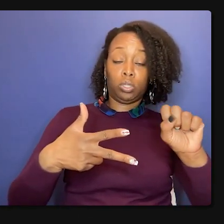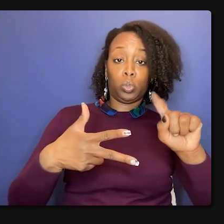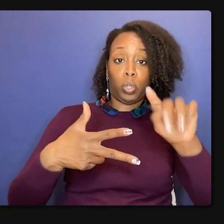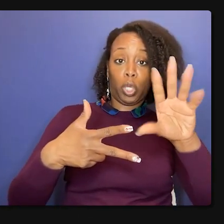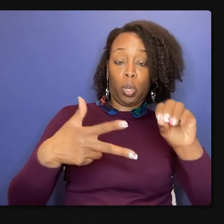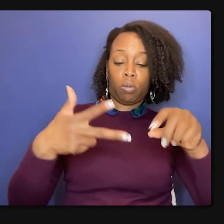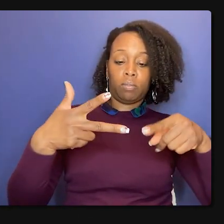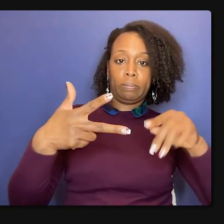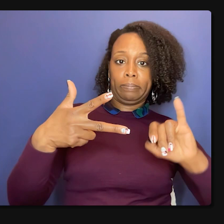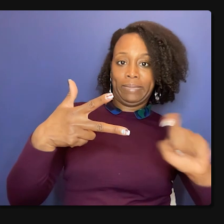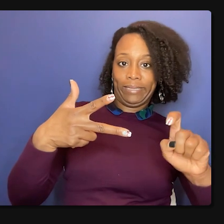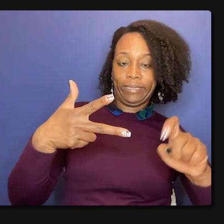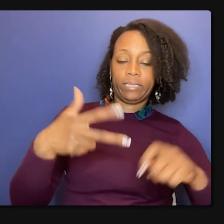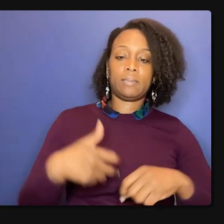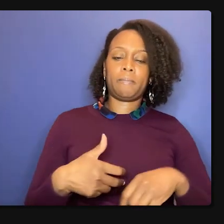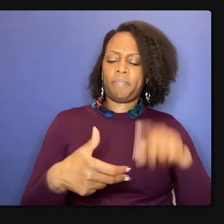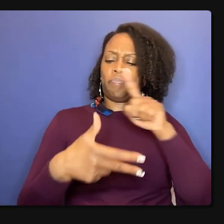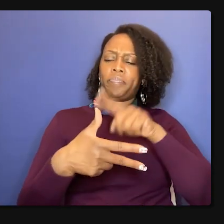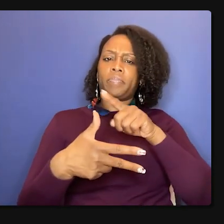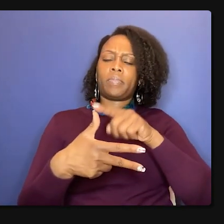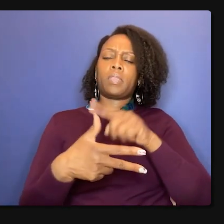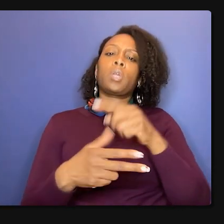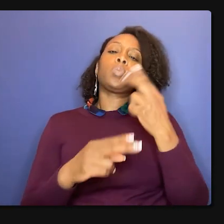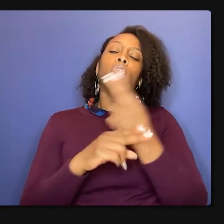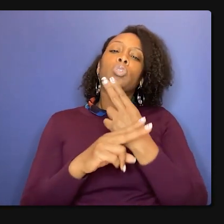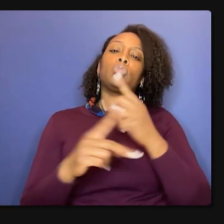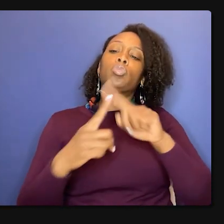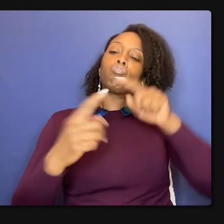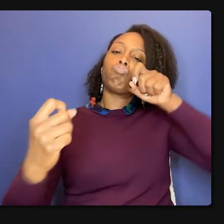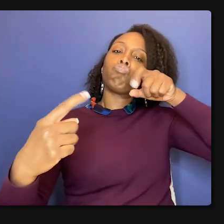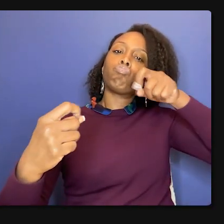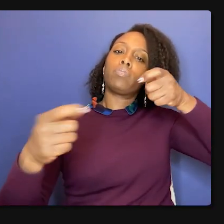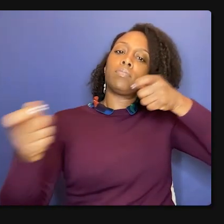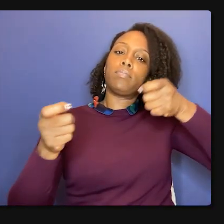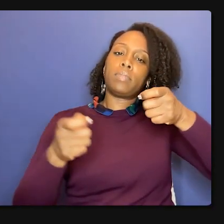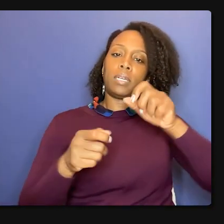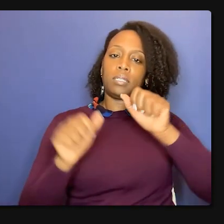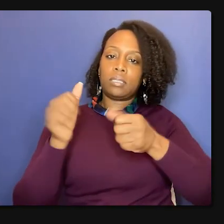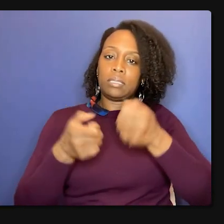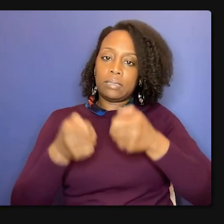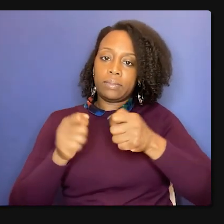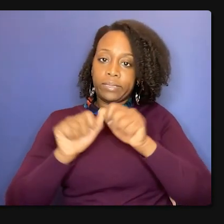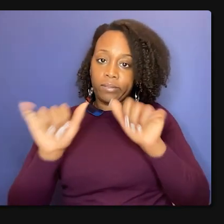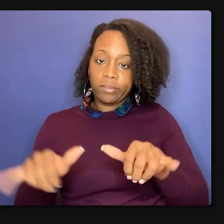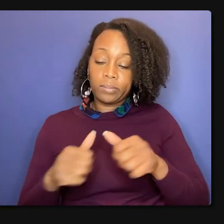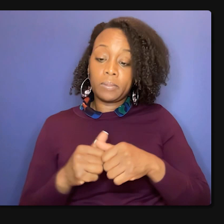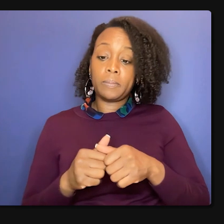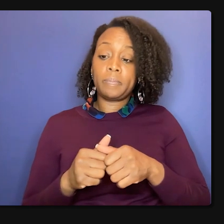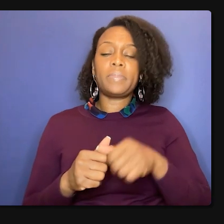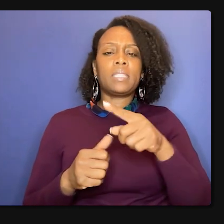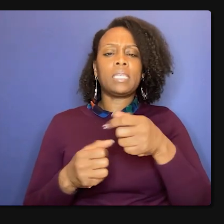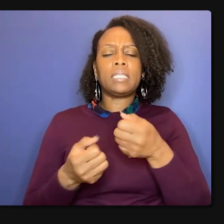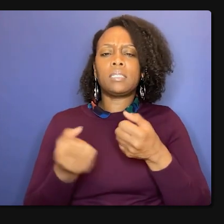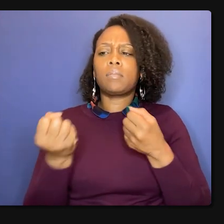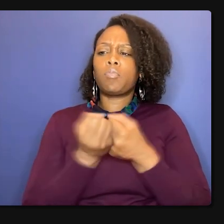Xbox Manager is a tool used for remotely managing your consoles. This tool supports several common work flows,